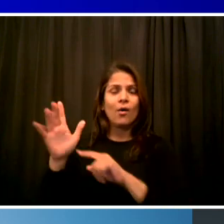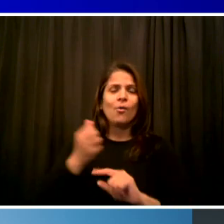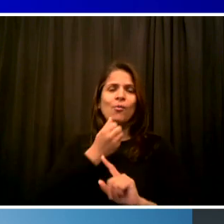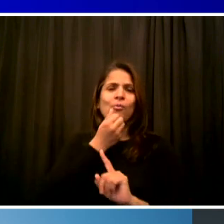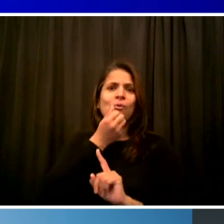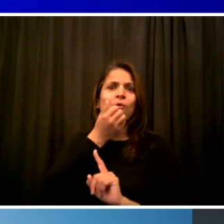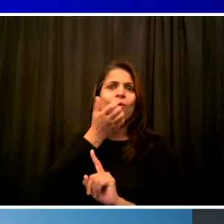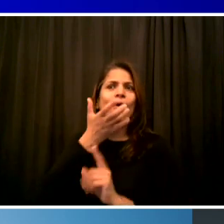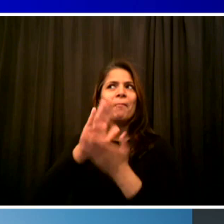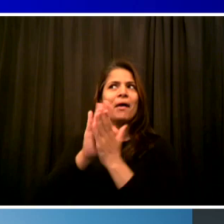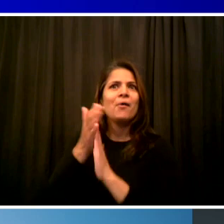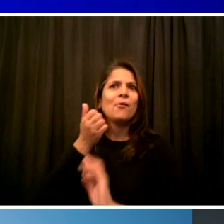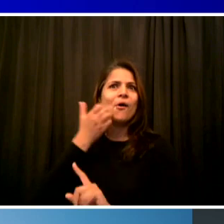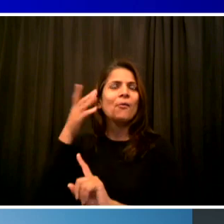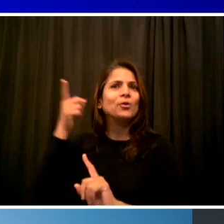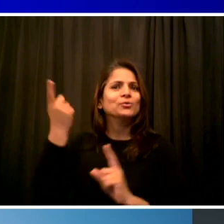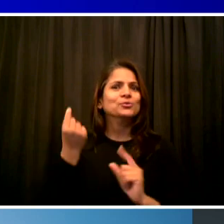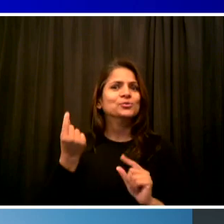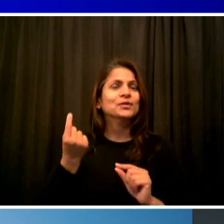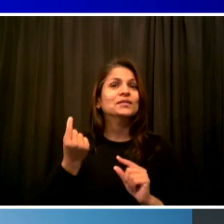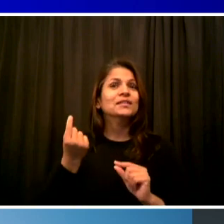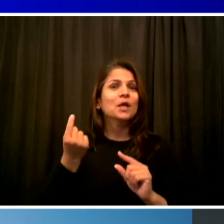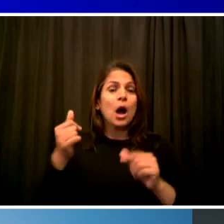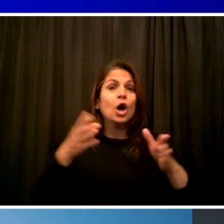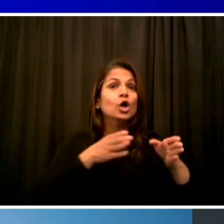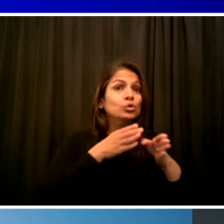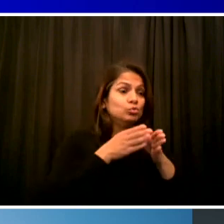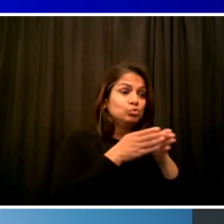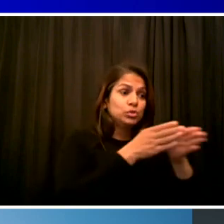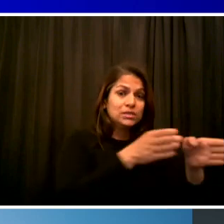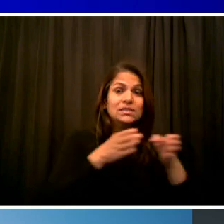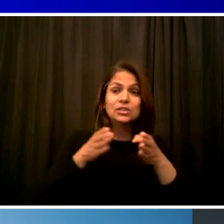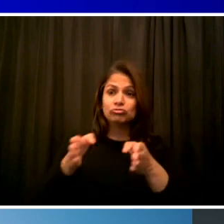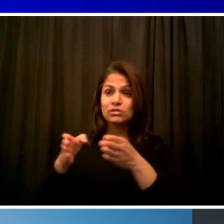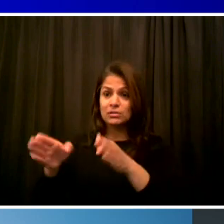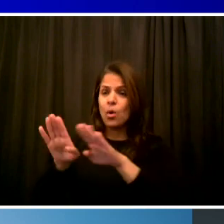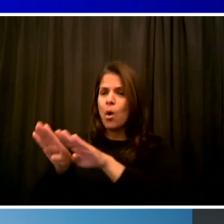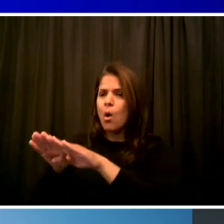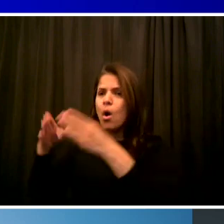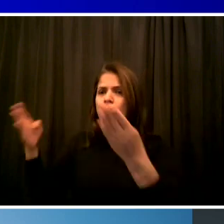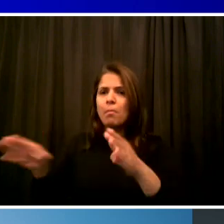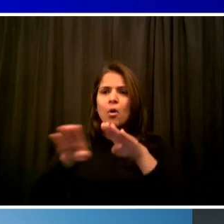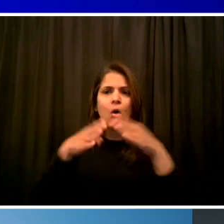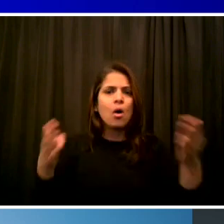WEATHER COMES ON AND THE OPEN STREETS INITIATIVE IS HELPG INUSO T DO THAT.